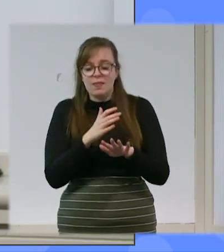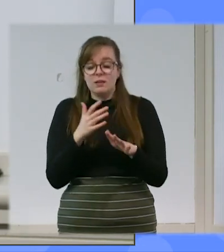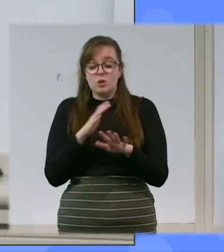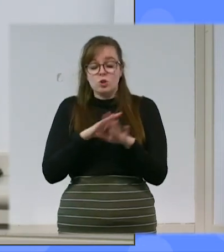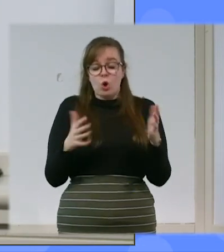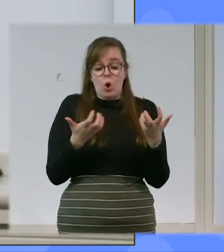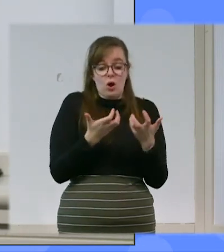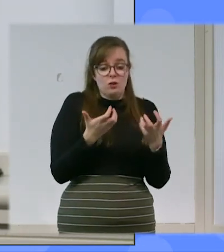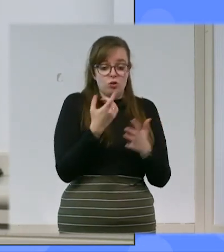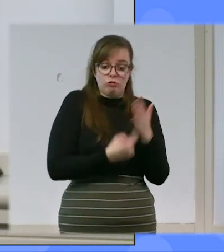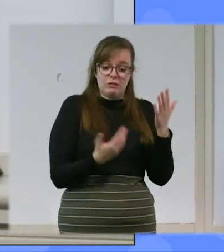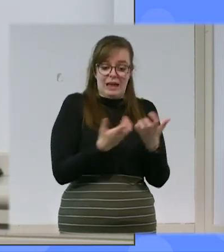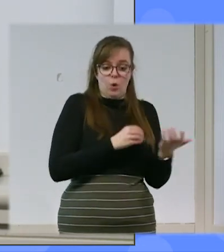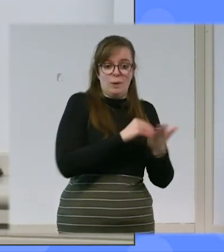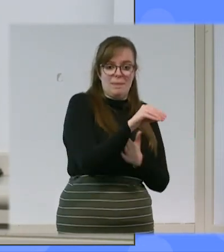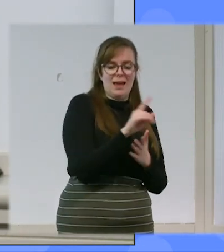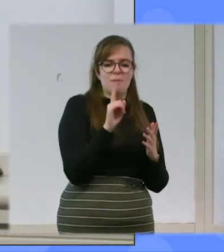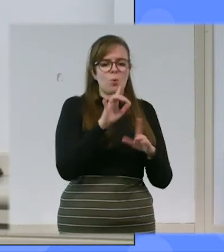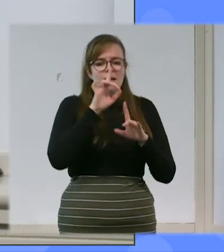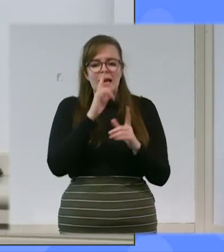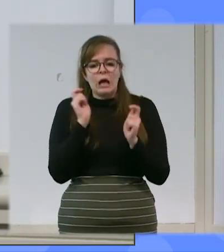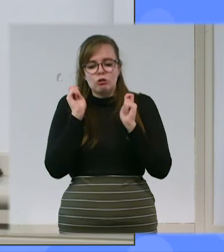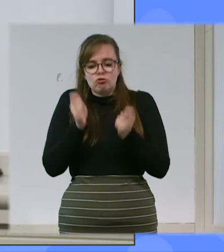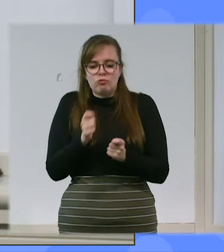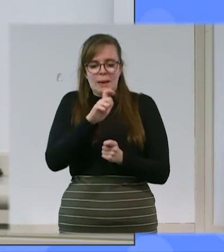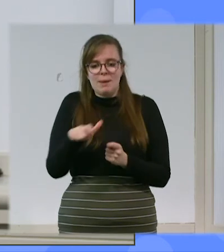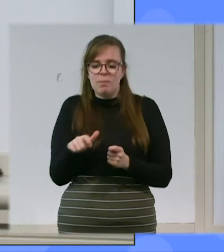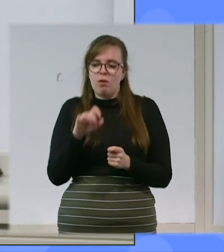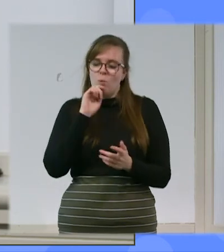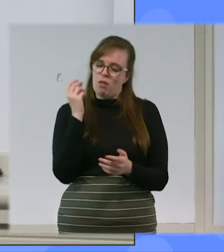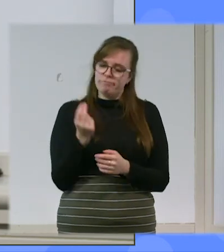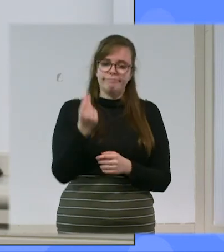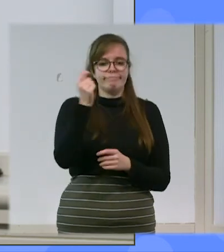can't keep treating people as on-demand at the click of an app and then